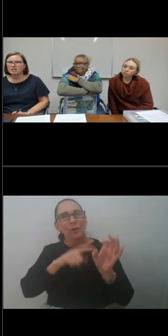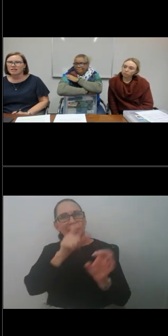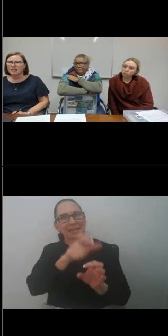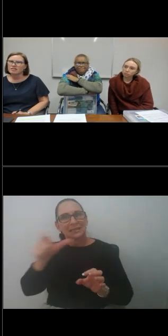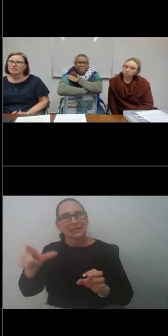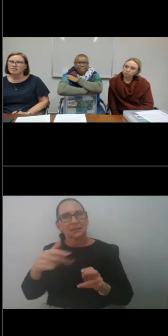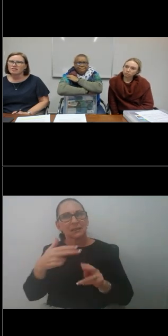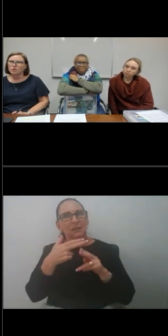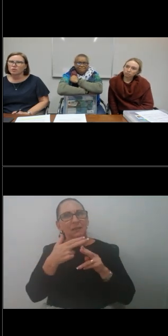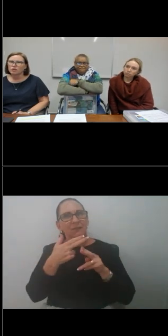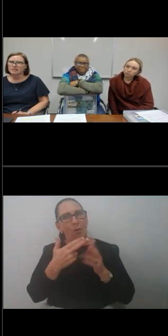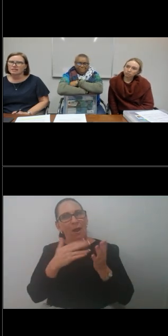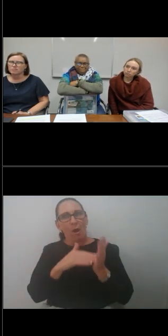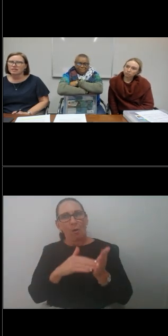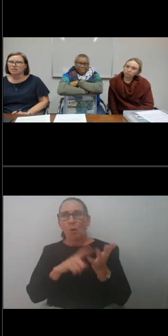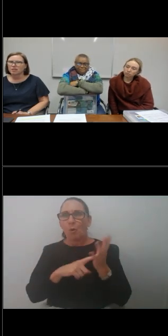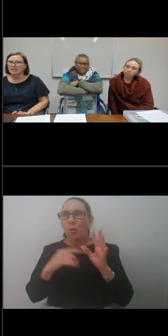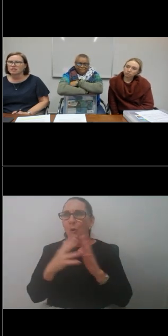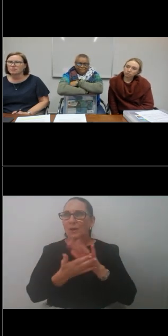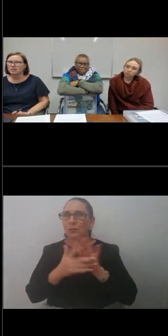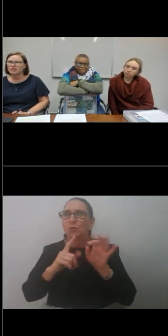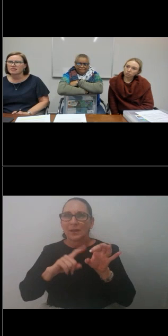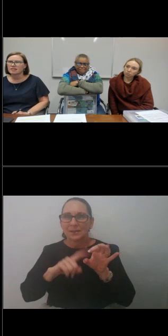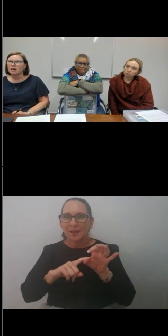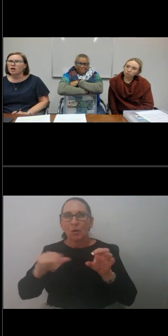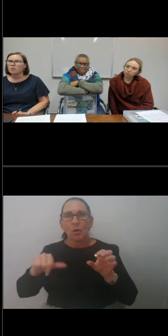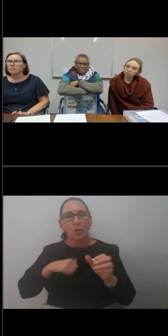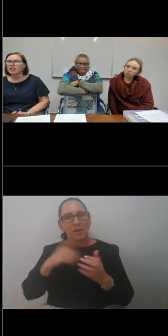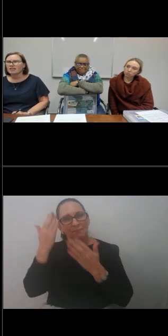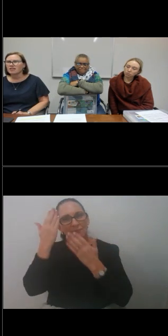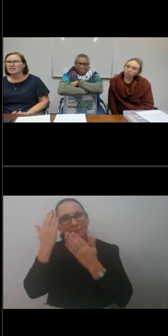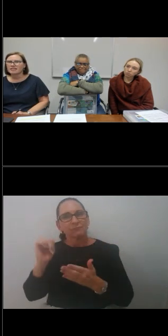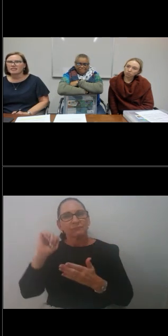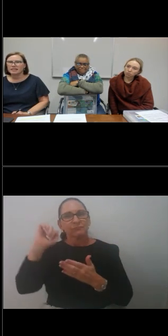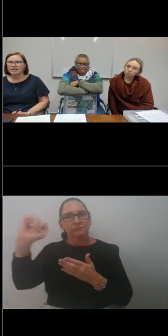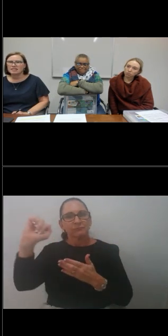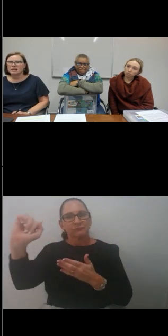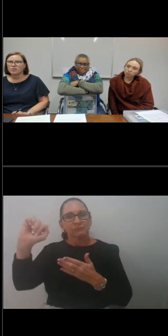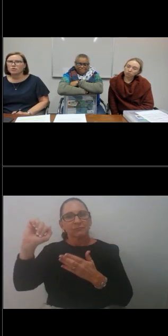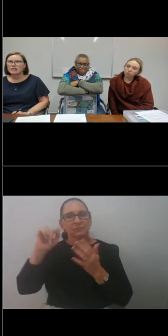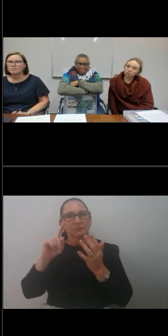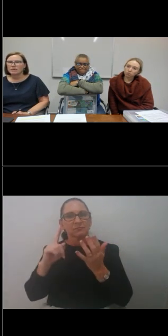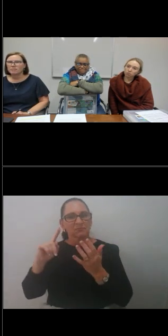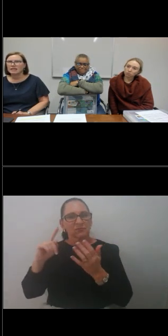their Elders law customs and creation Spirits we recognize that these lands have always been places